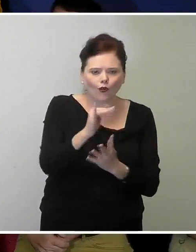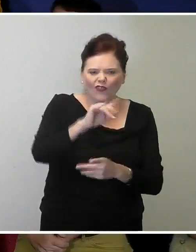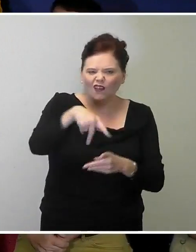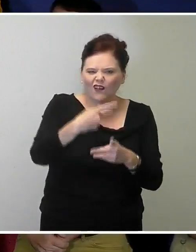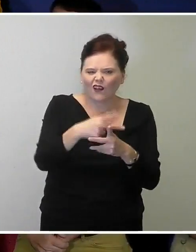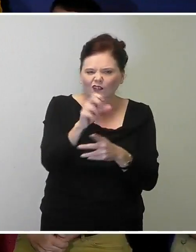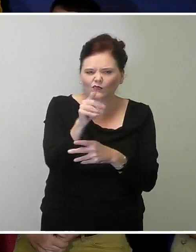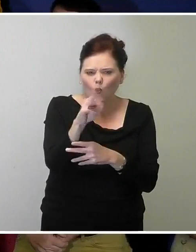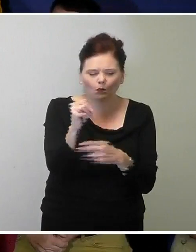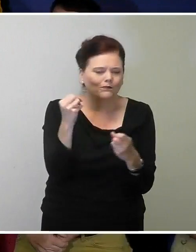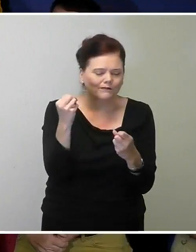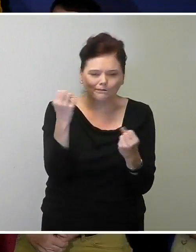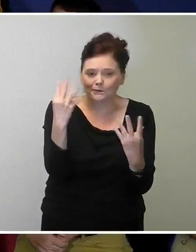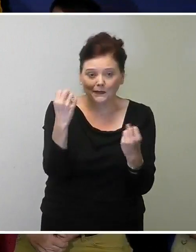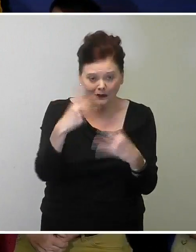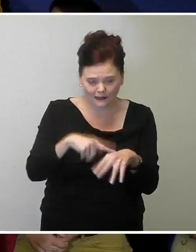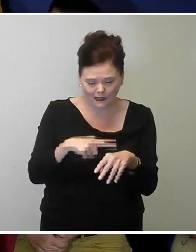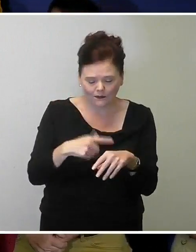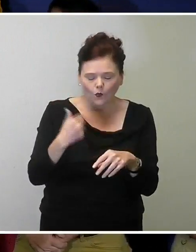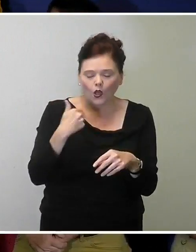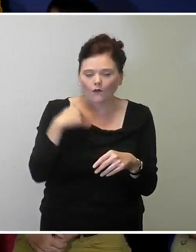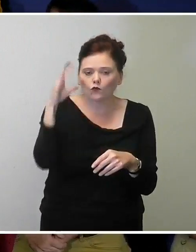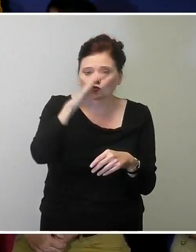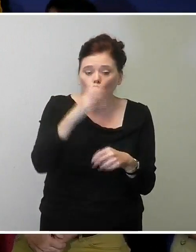MISSISSIPPI WE HAVE A LOT OF RESOURCES BECAUSE WE HAVE BEEN THROUGH THIS.